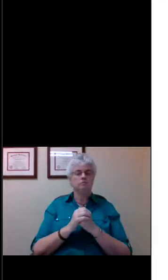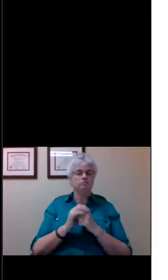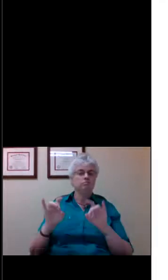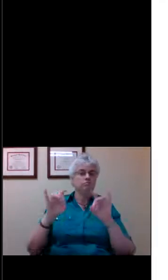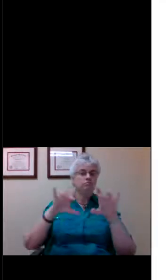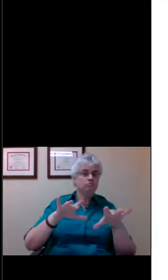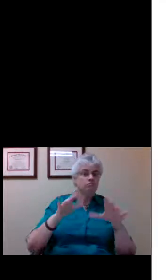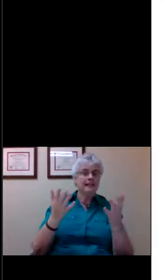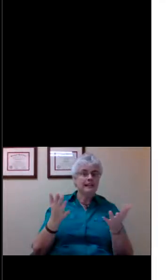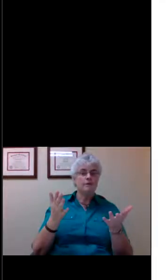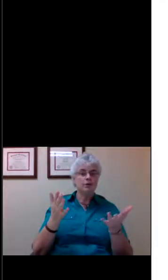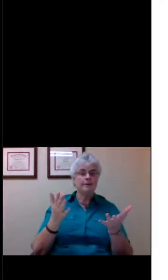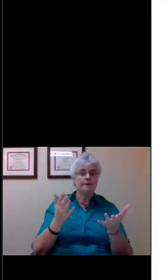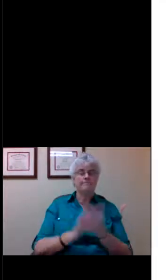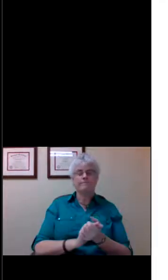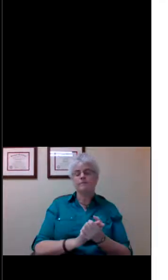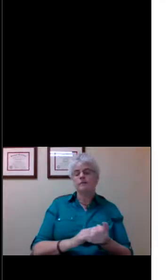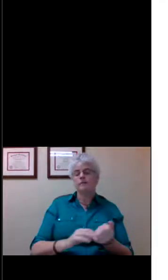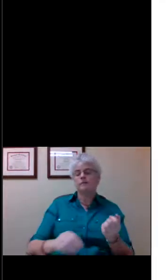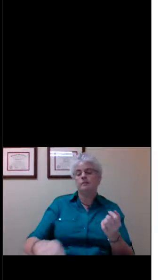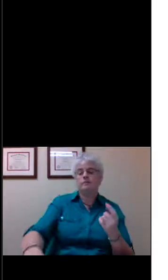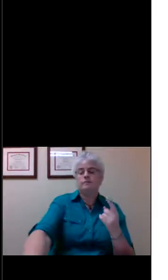observations, get their input.